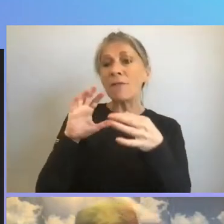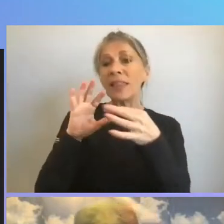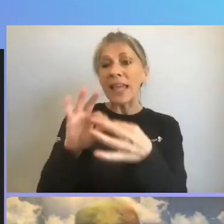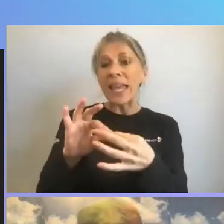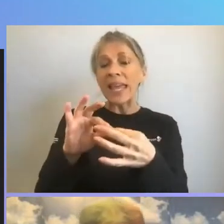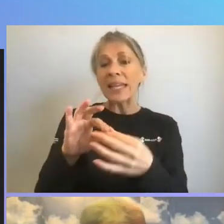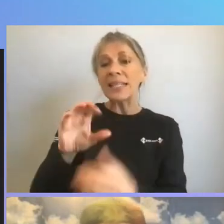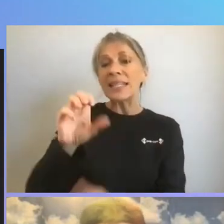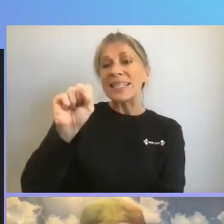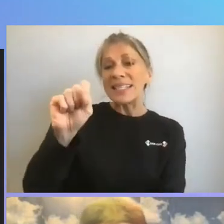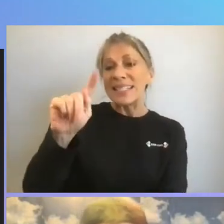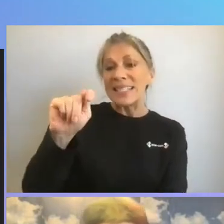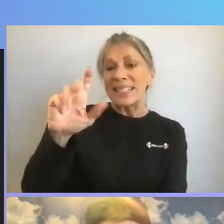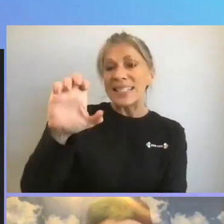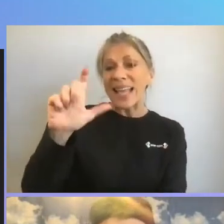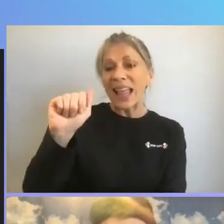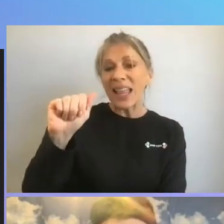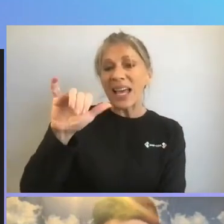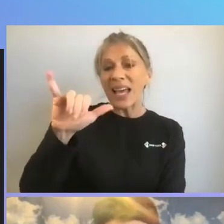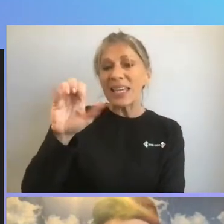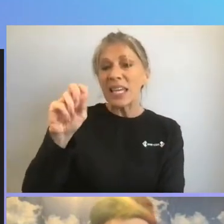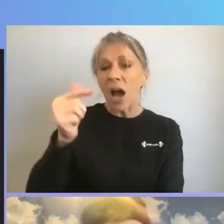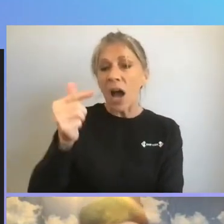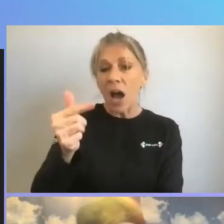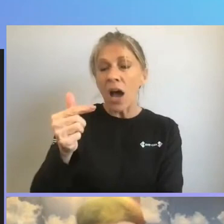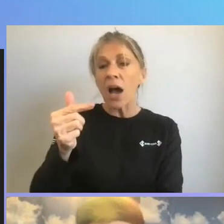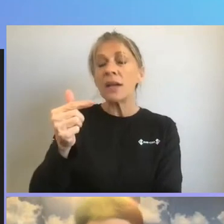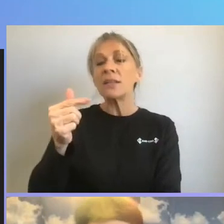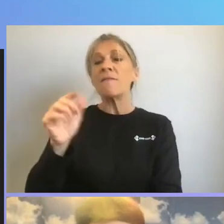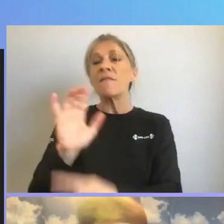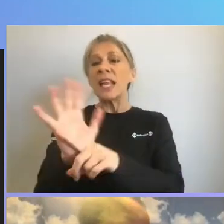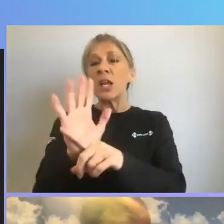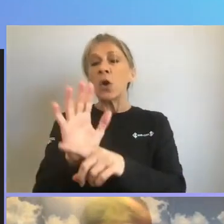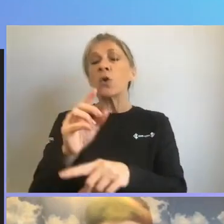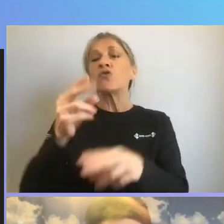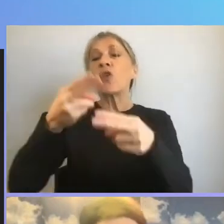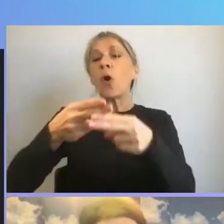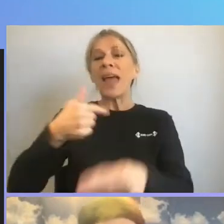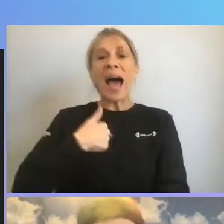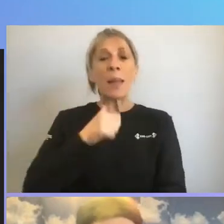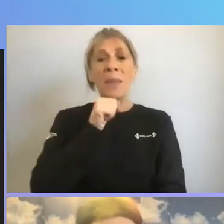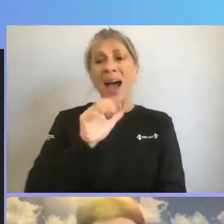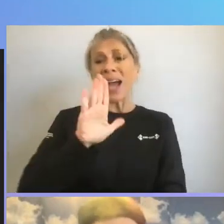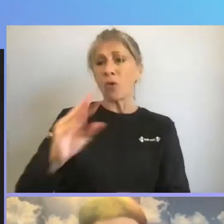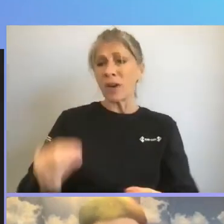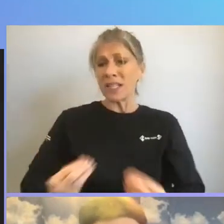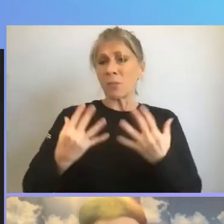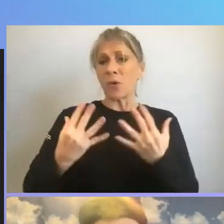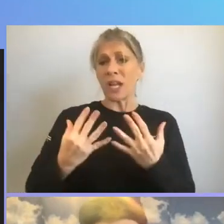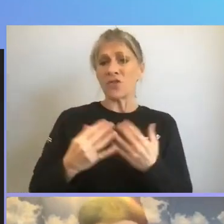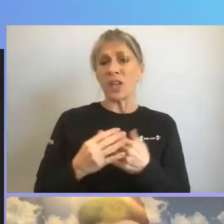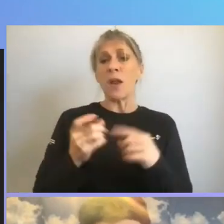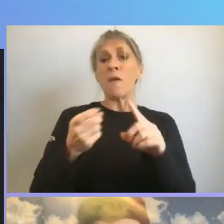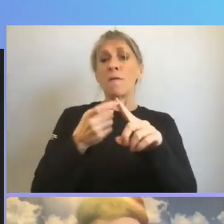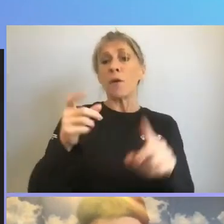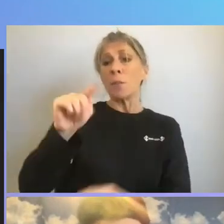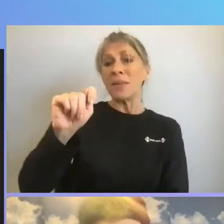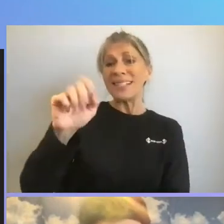Stella Young's video. So I'm not your inspiration. Thank you very